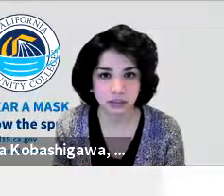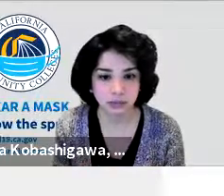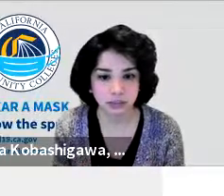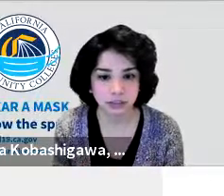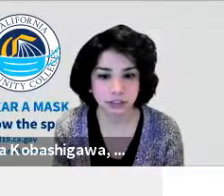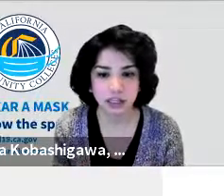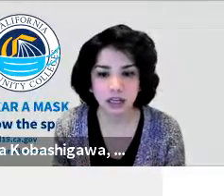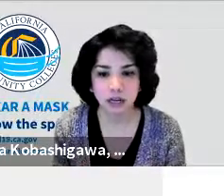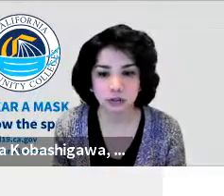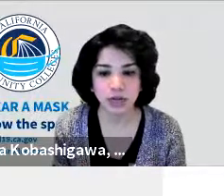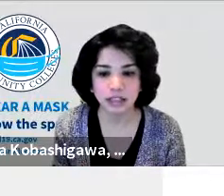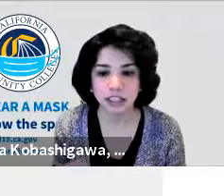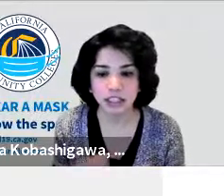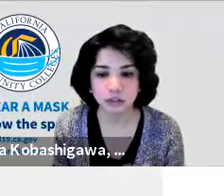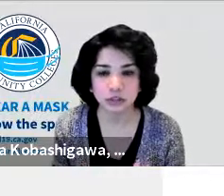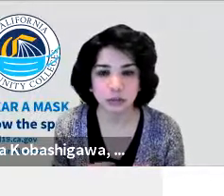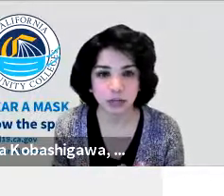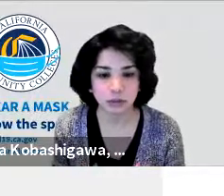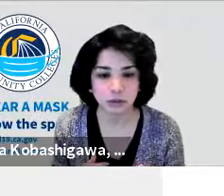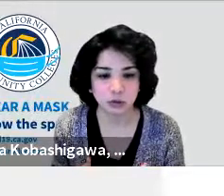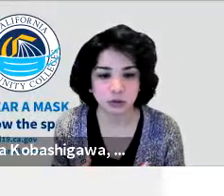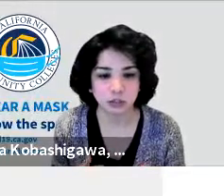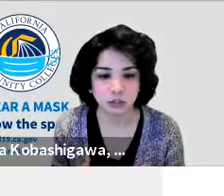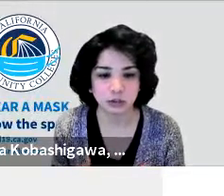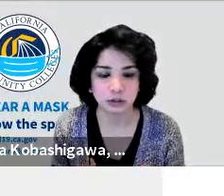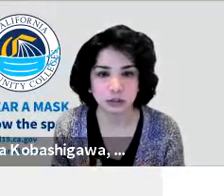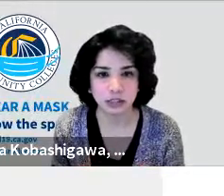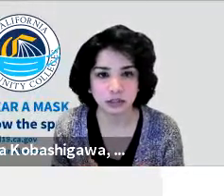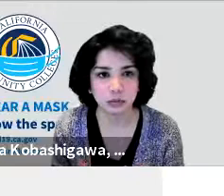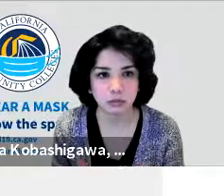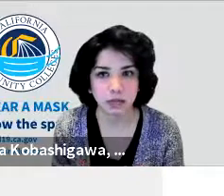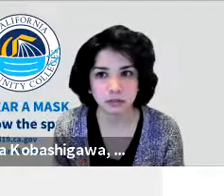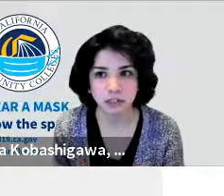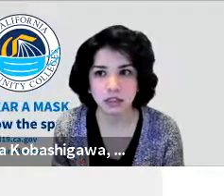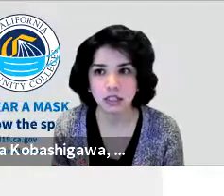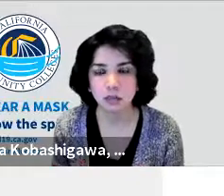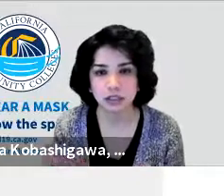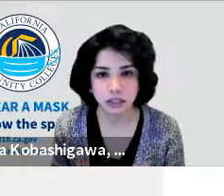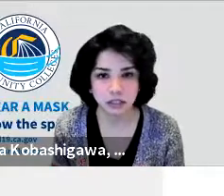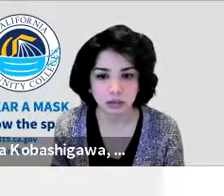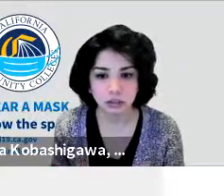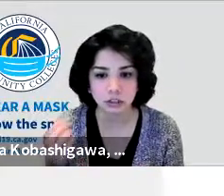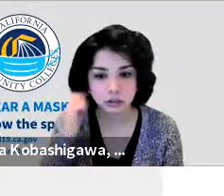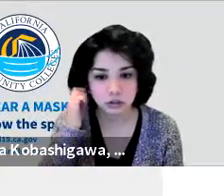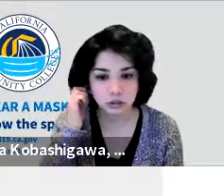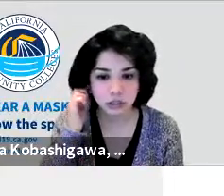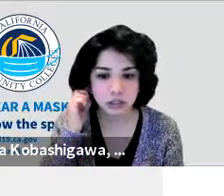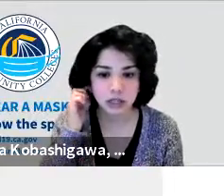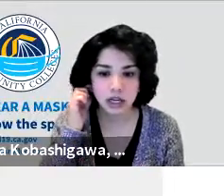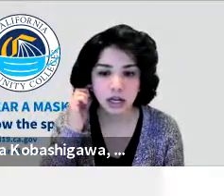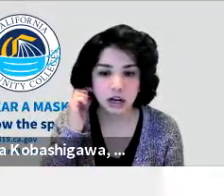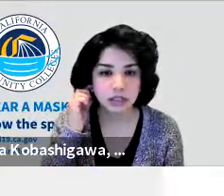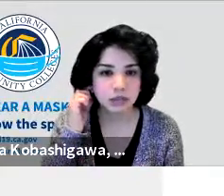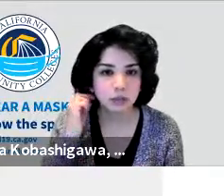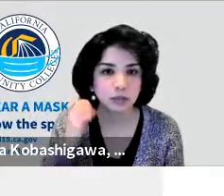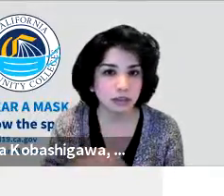talked about earlier, directly into their primary course material, so it makes it more relevant, more accessible to students. It's